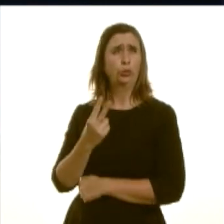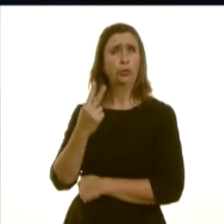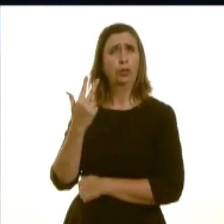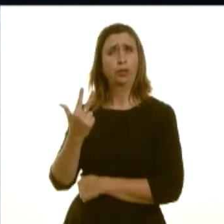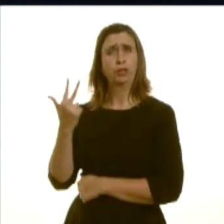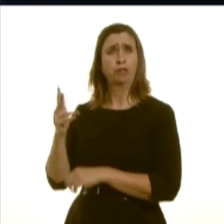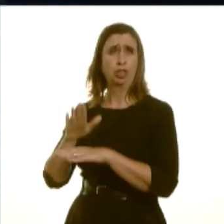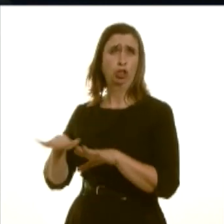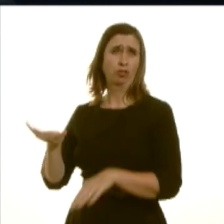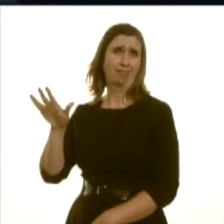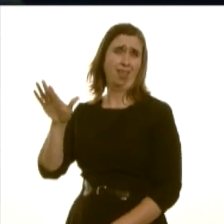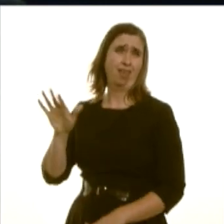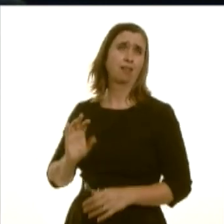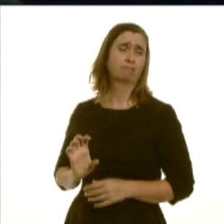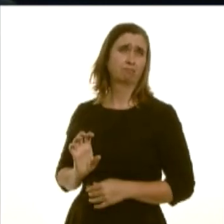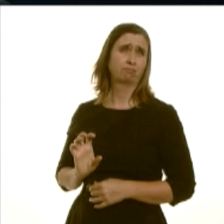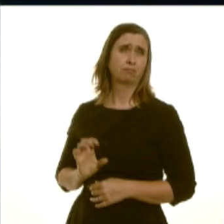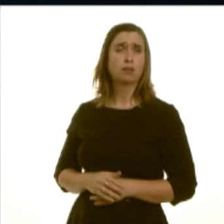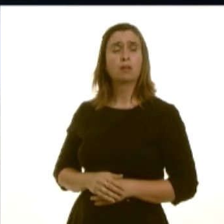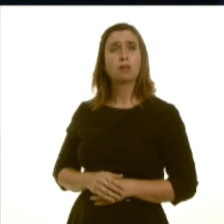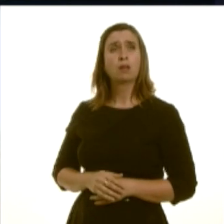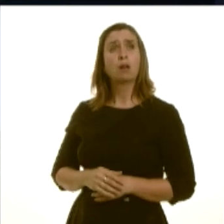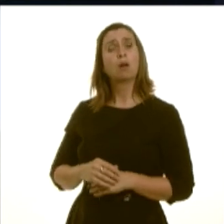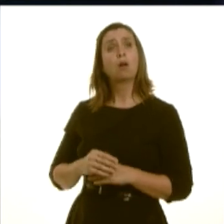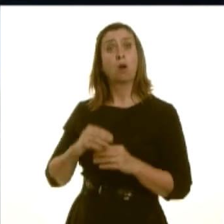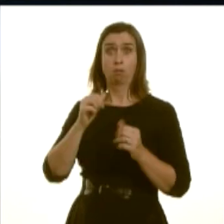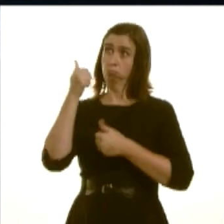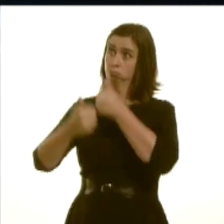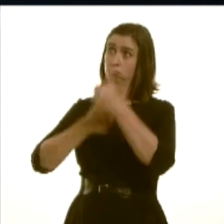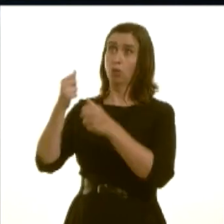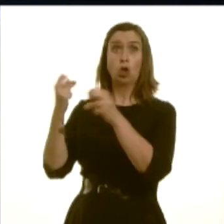233 children. While we commend the work of Home Start in Conwy, which is a fantastic